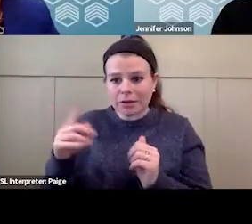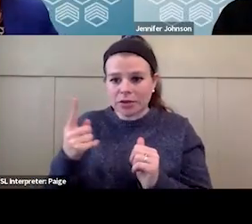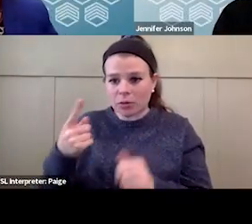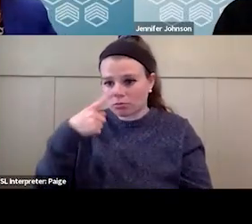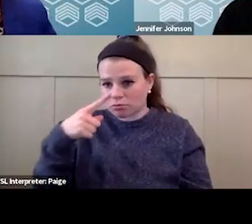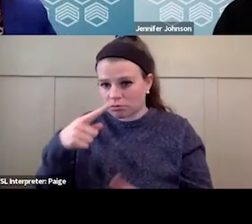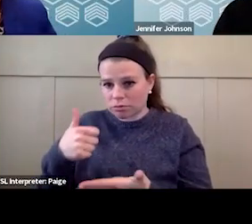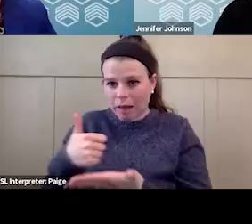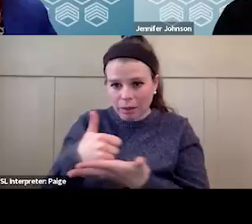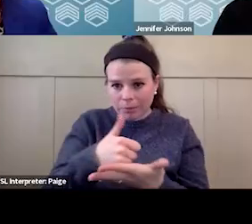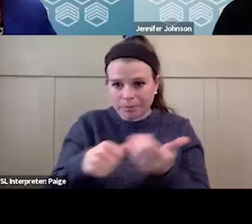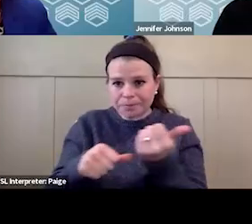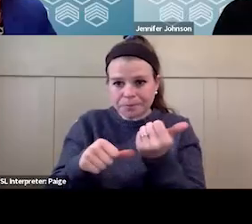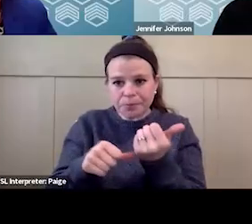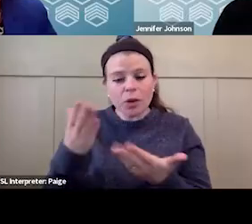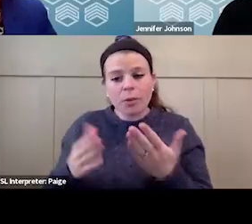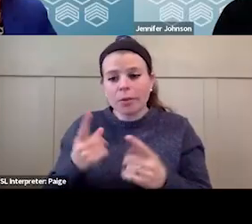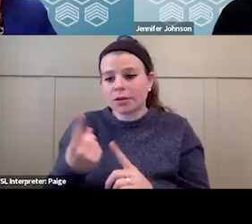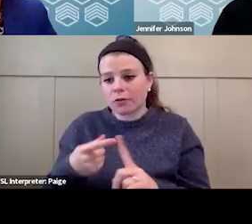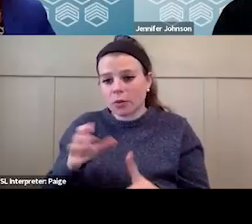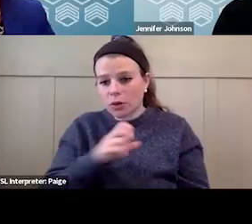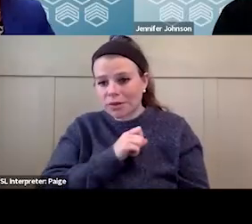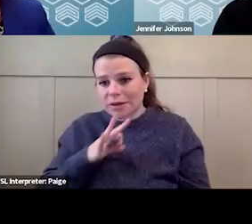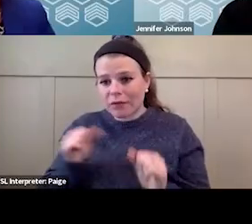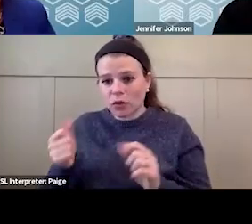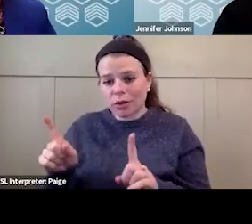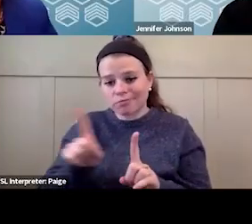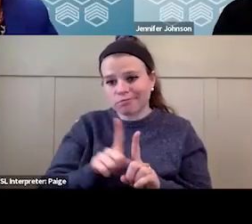someone in your staff perhaps may help the participant put their calendar